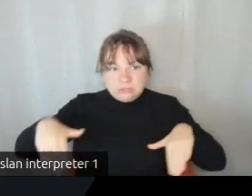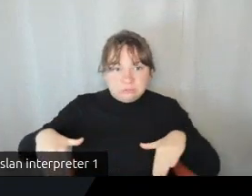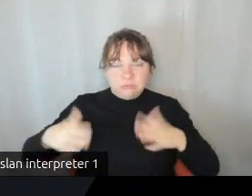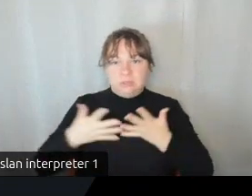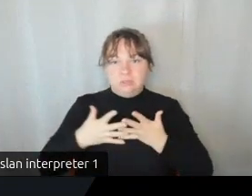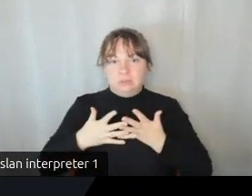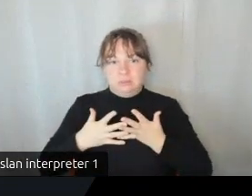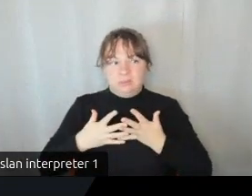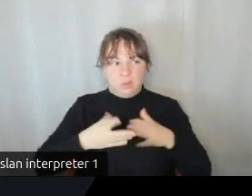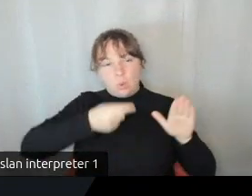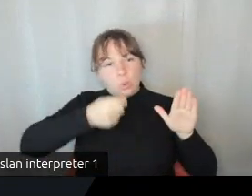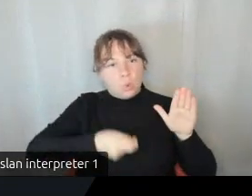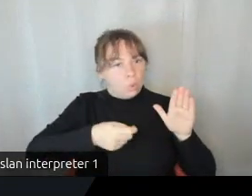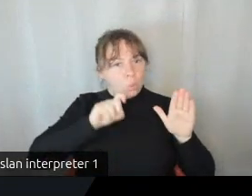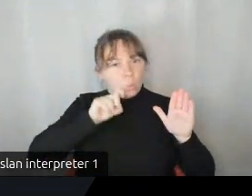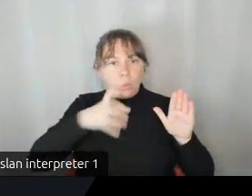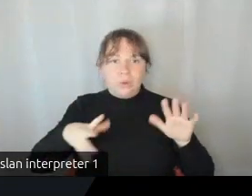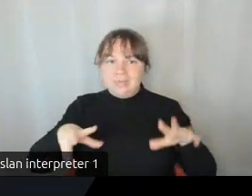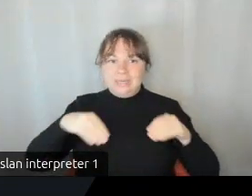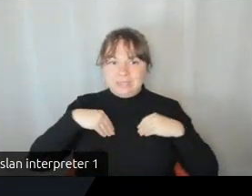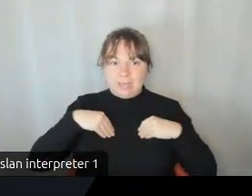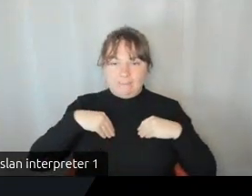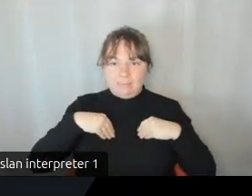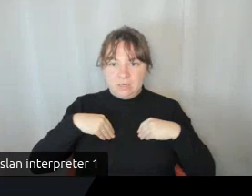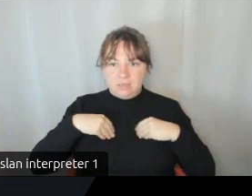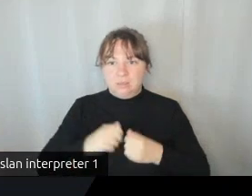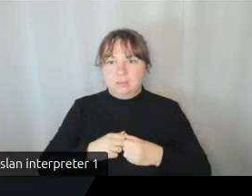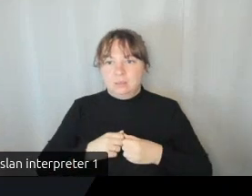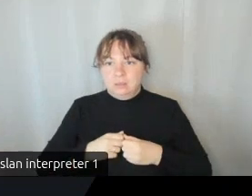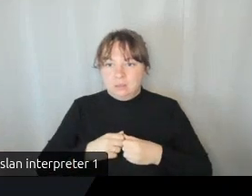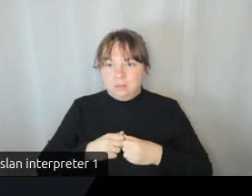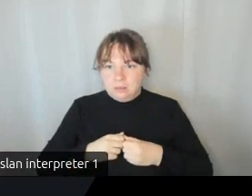their mind and reduce the conditions. It can be an indicator of what the views and wishes of the